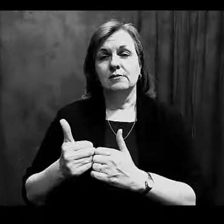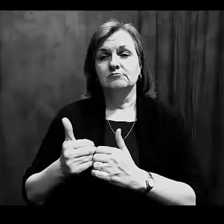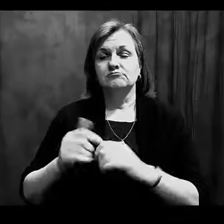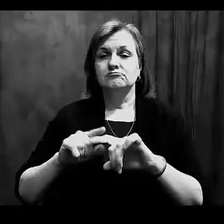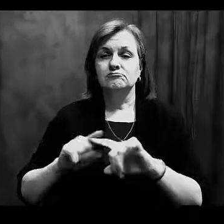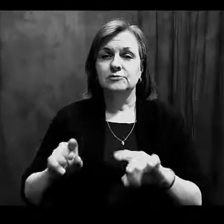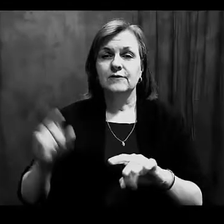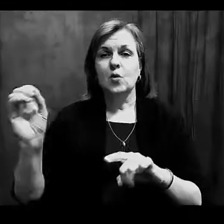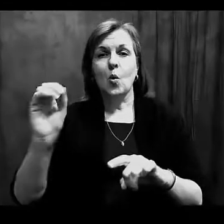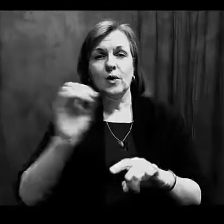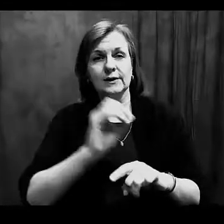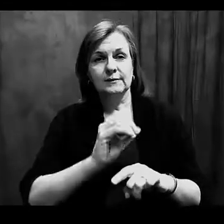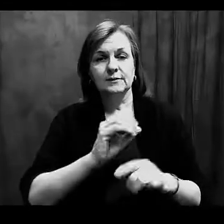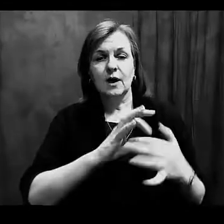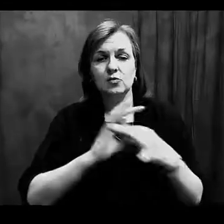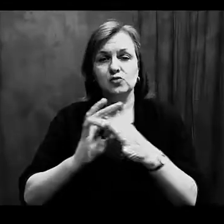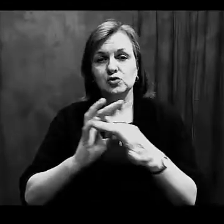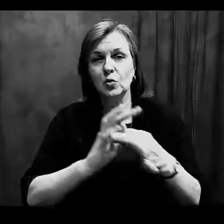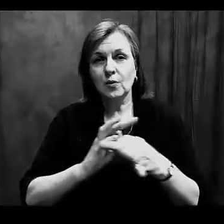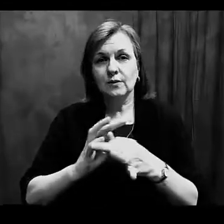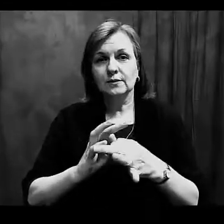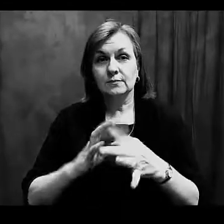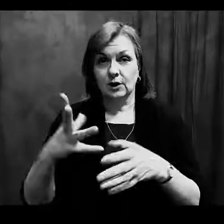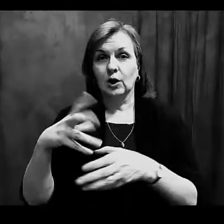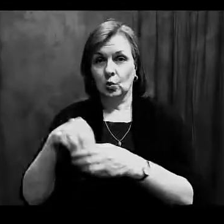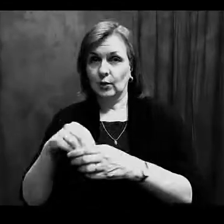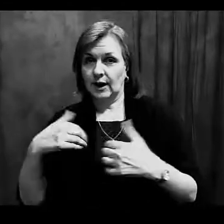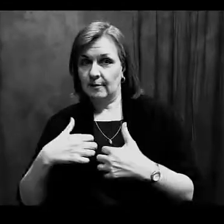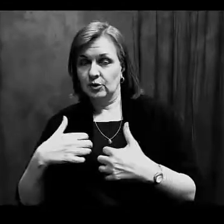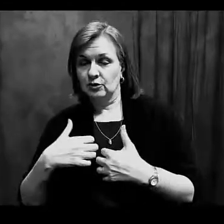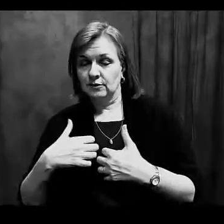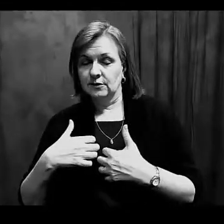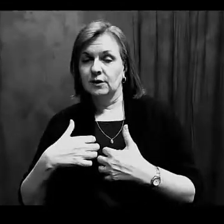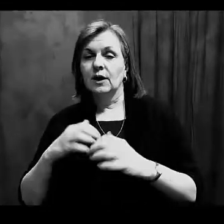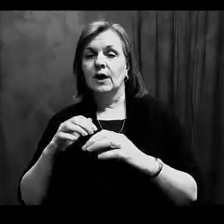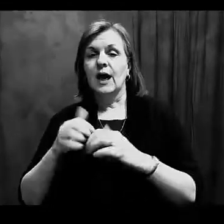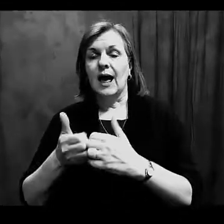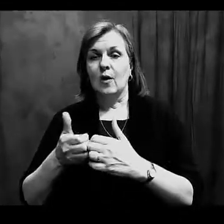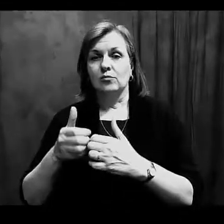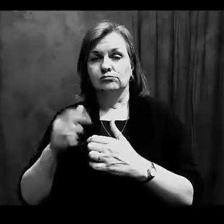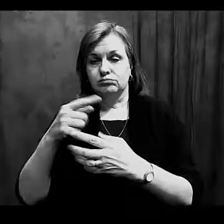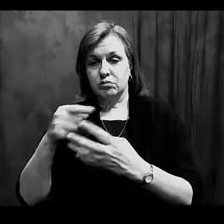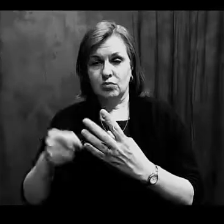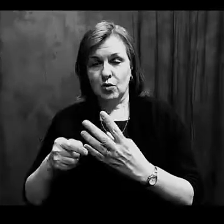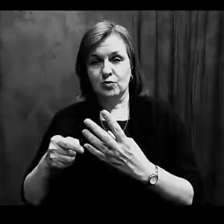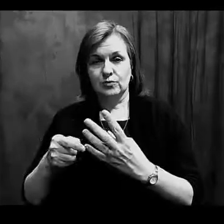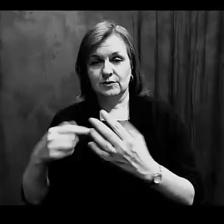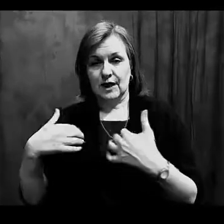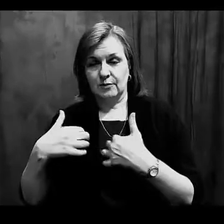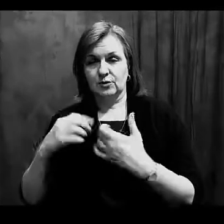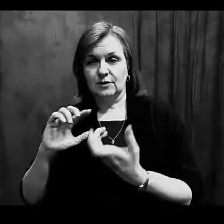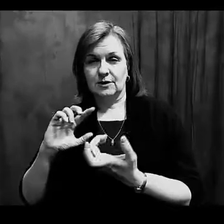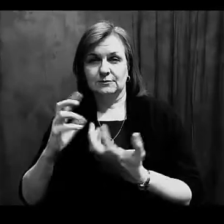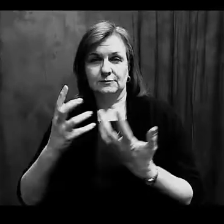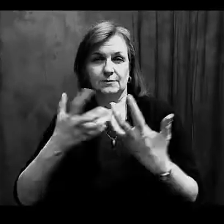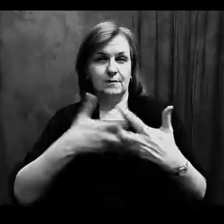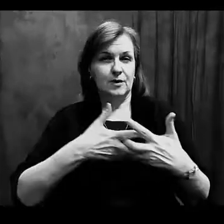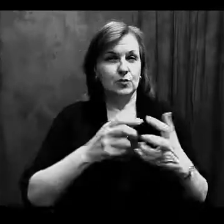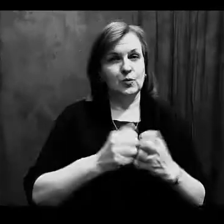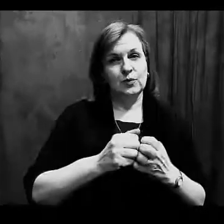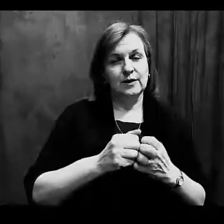different organisms including animals to that change in the environmental composition of the earth and the structures of